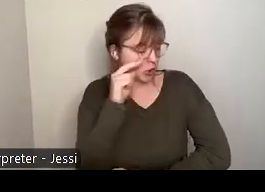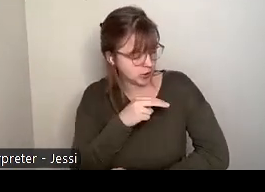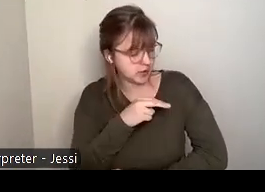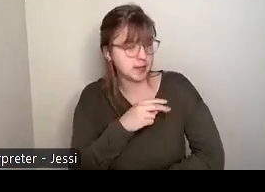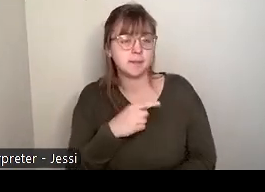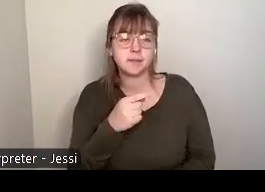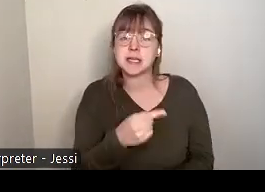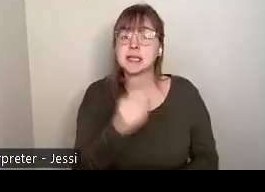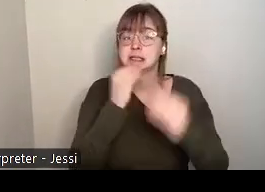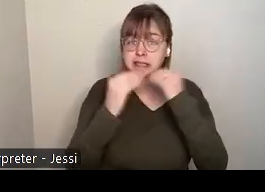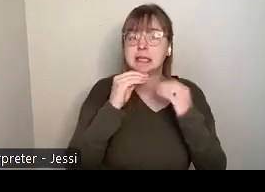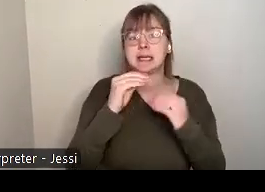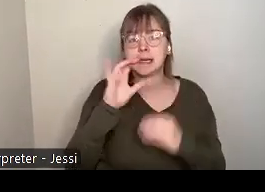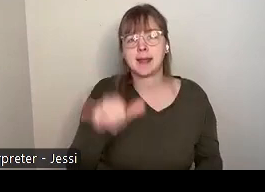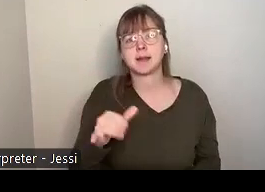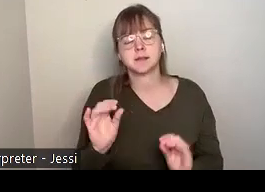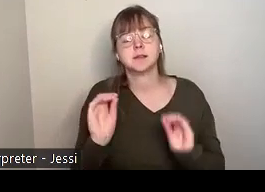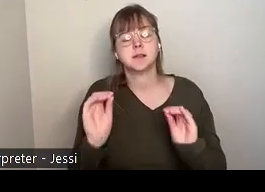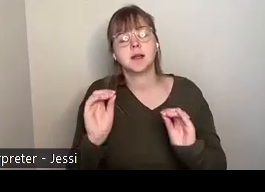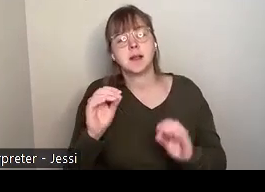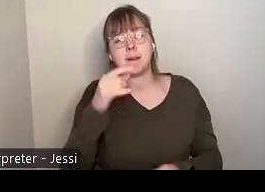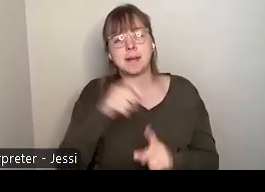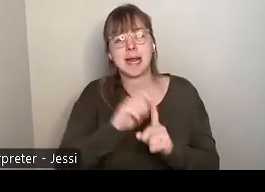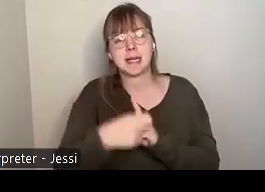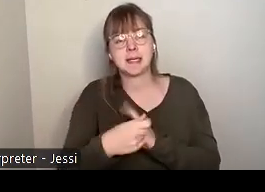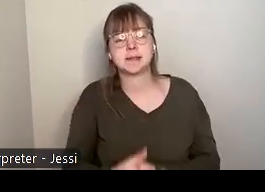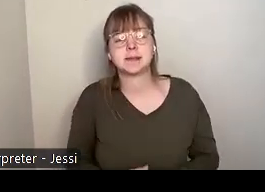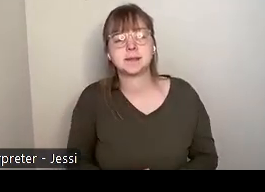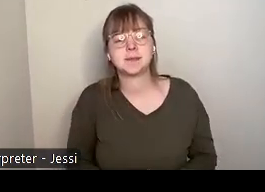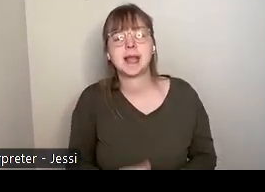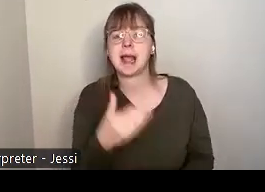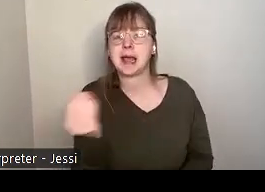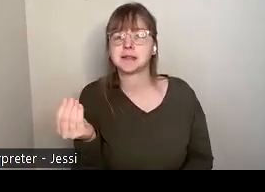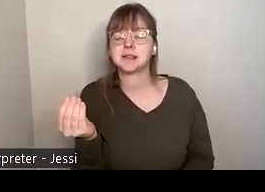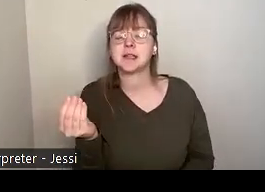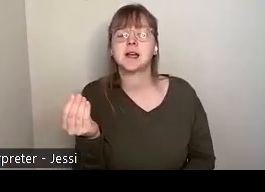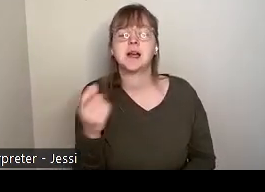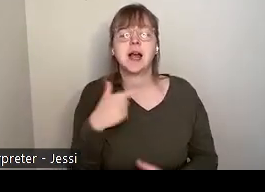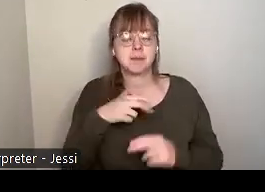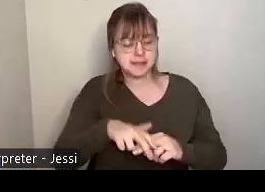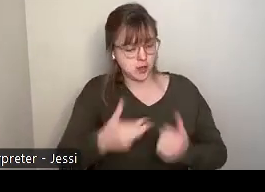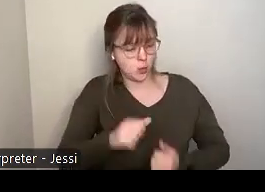Bloody banana excuse my swearing no and I sat there and it blew me away even though I've been